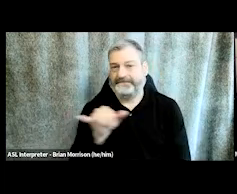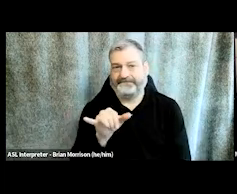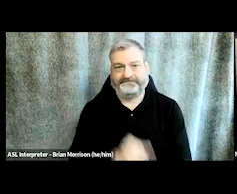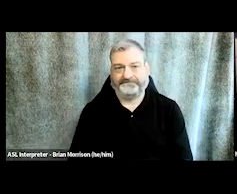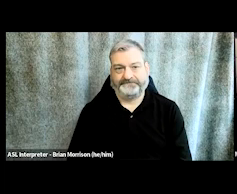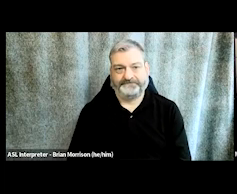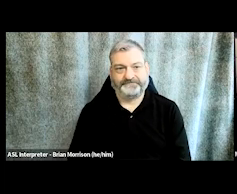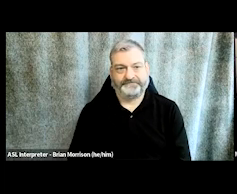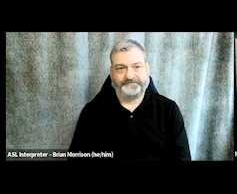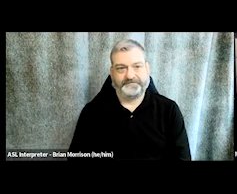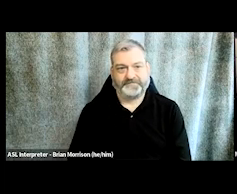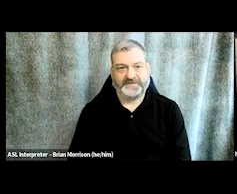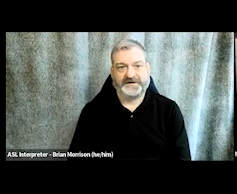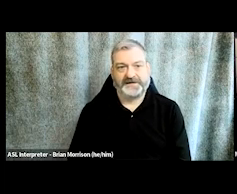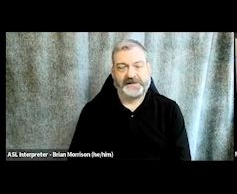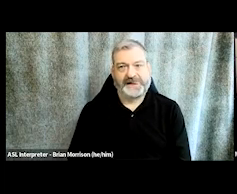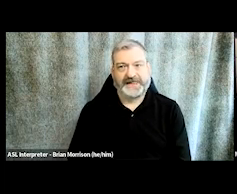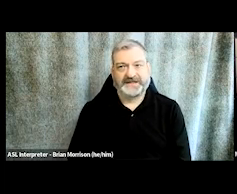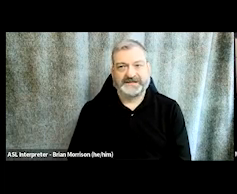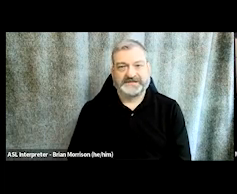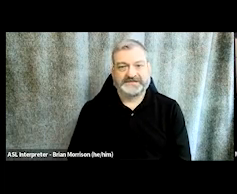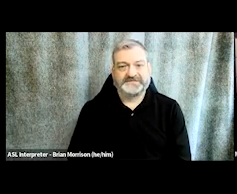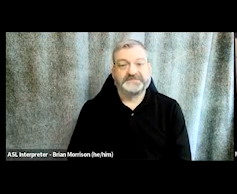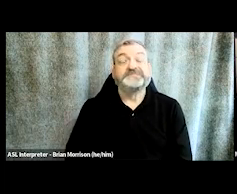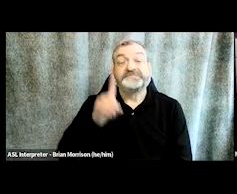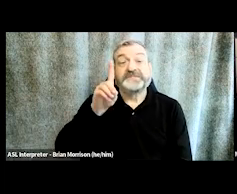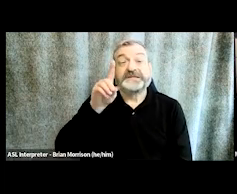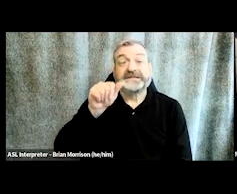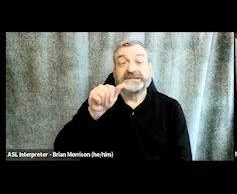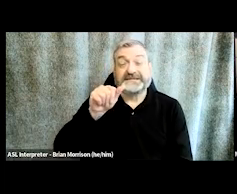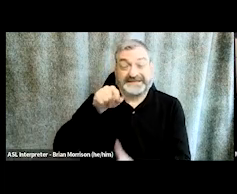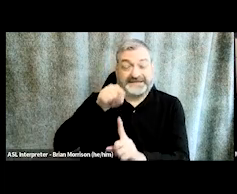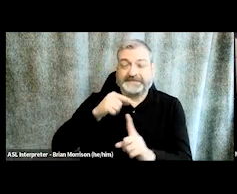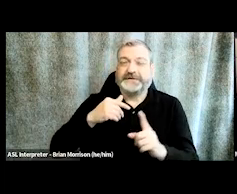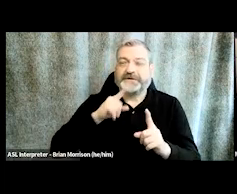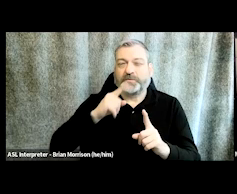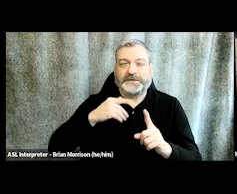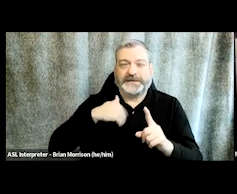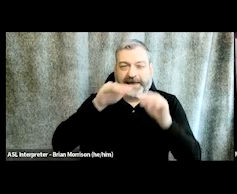Disabilities also come in a spectrum of abilities, which I think is really interesting.